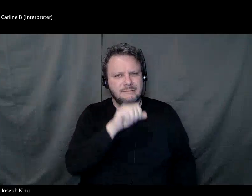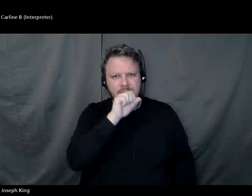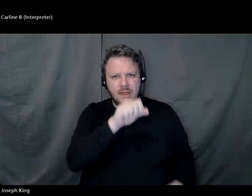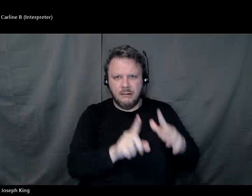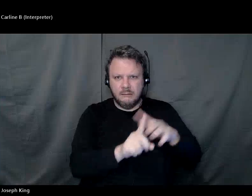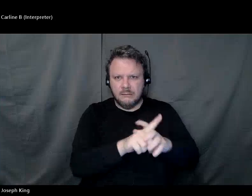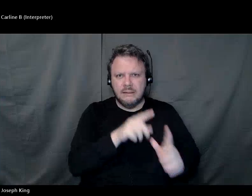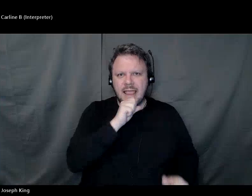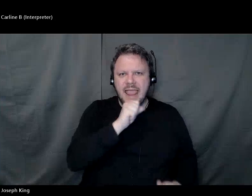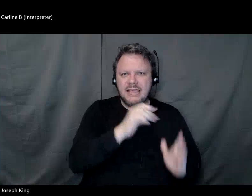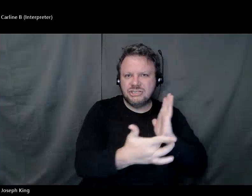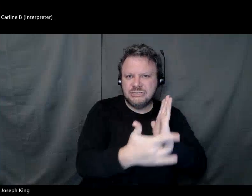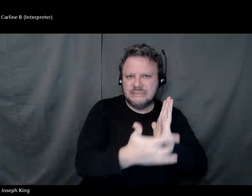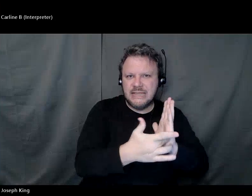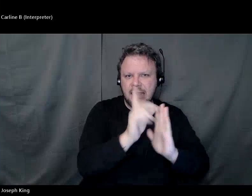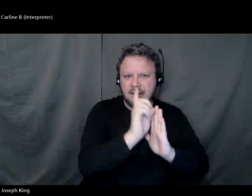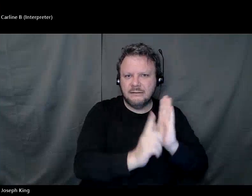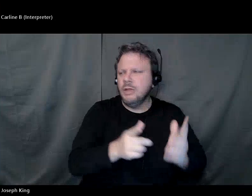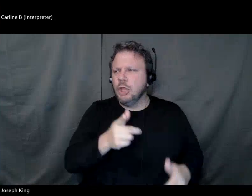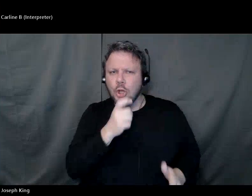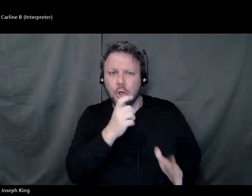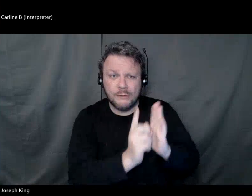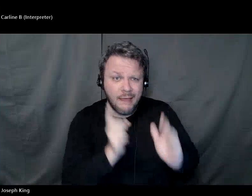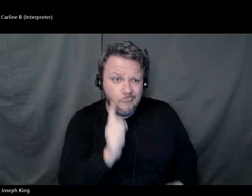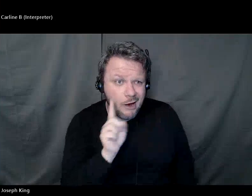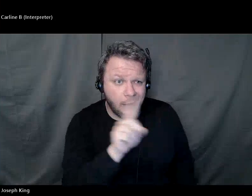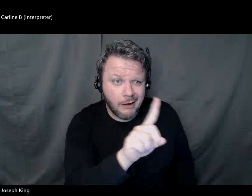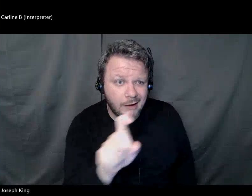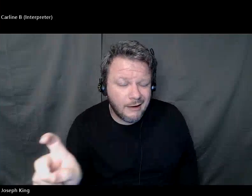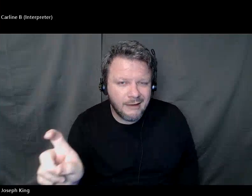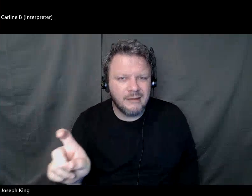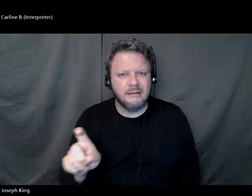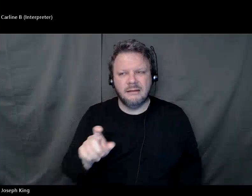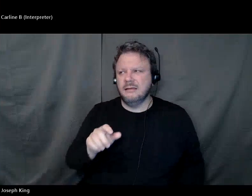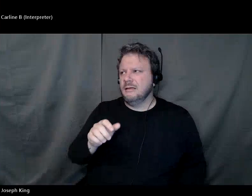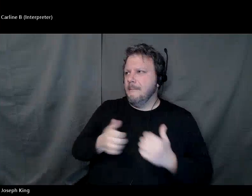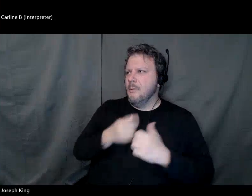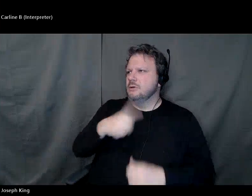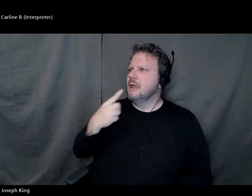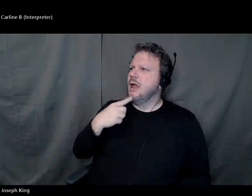tech startups and go who do you design for? And so many say like all the 65 plus,